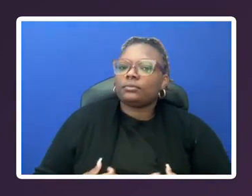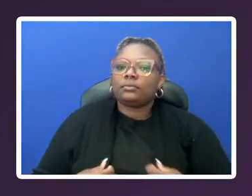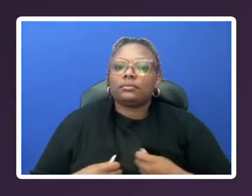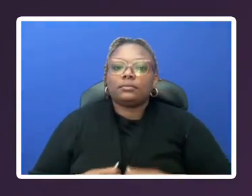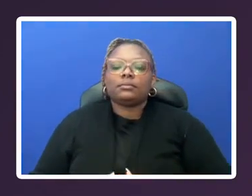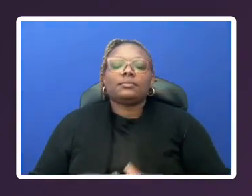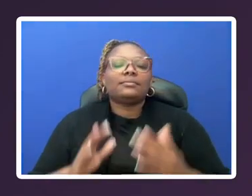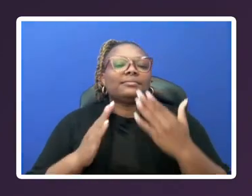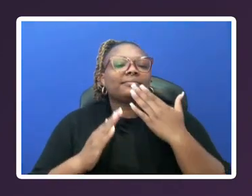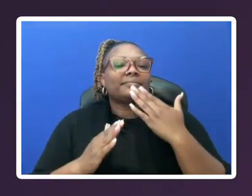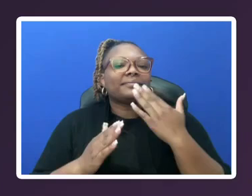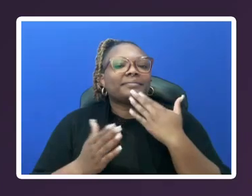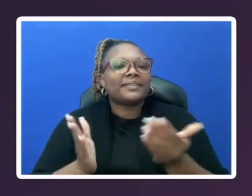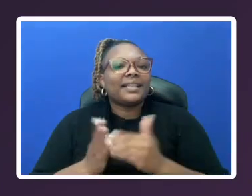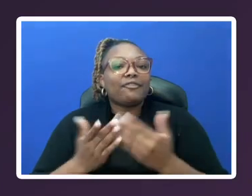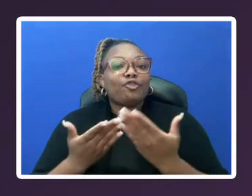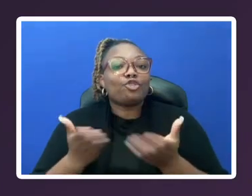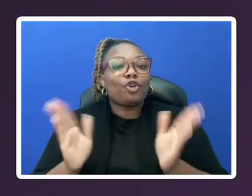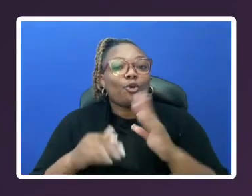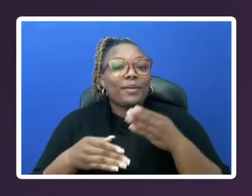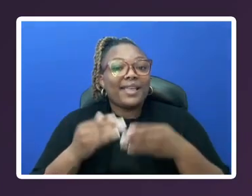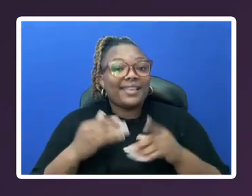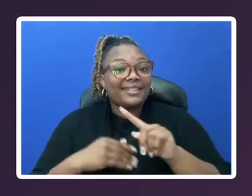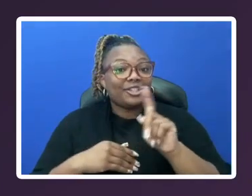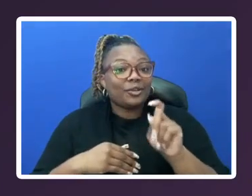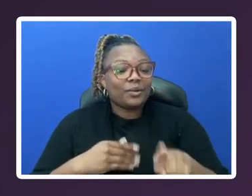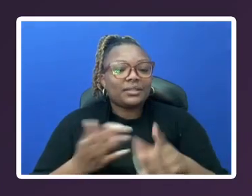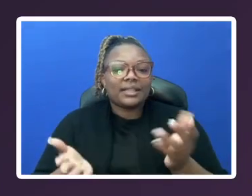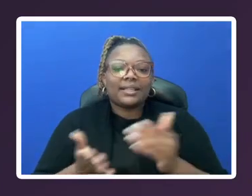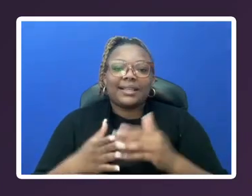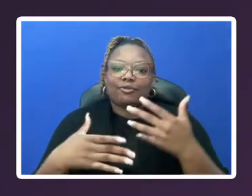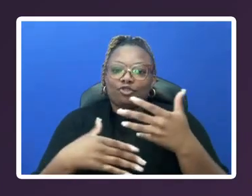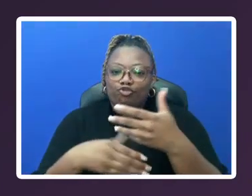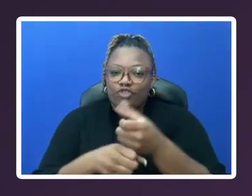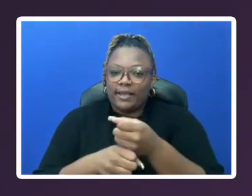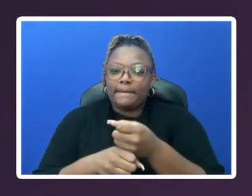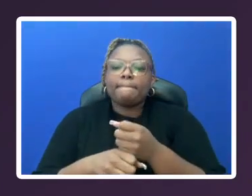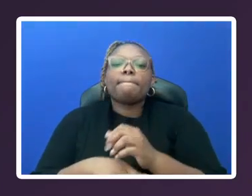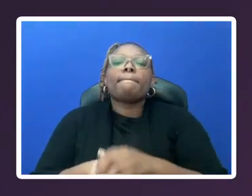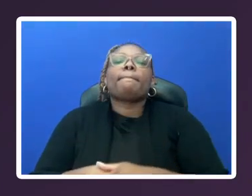your open-ended questions. And just to recap very quickly, we use the cultural